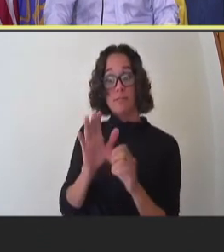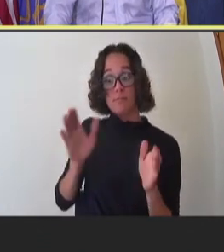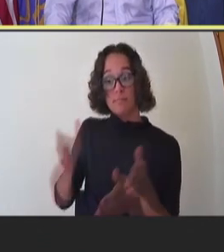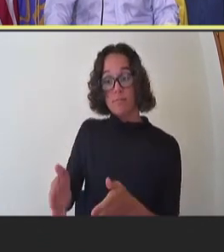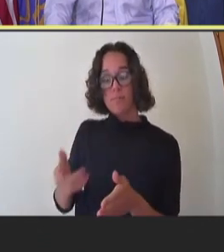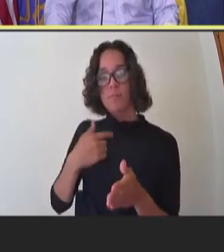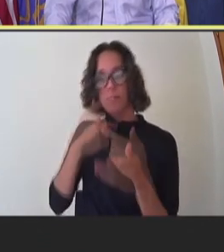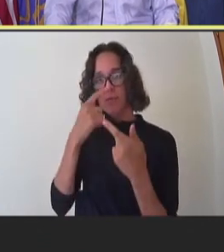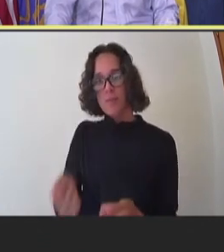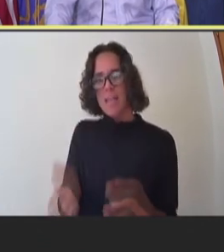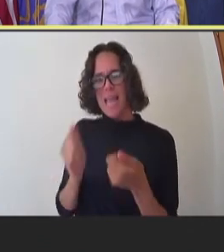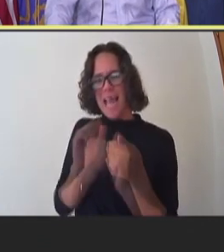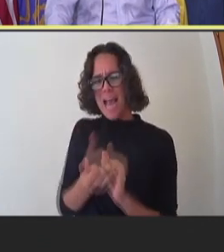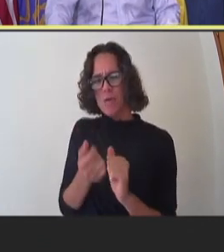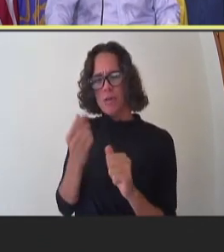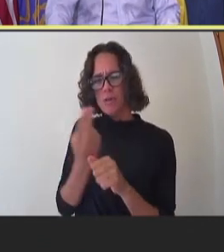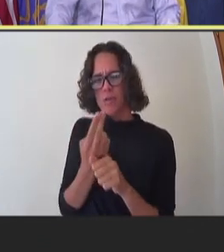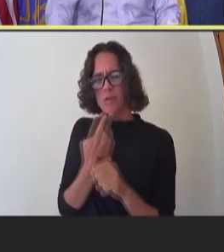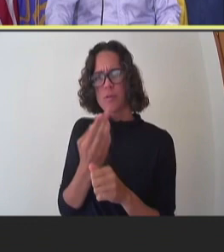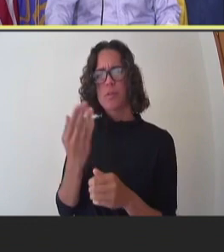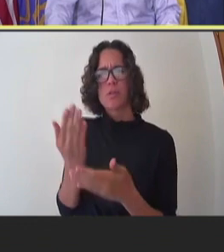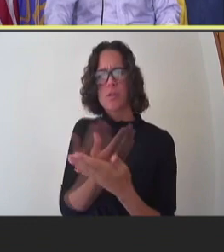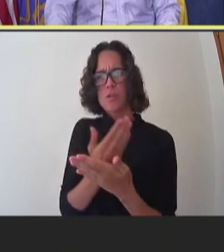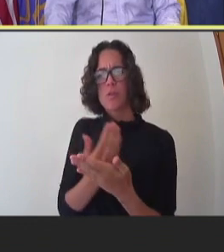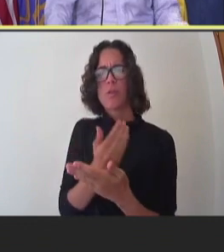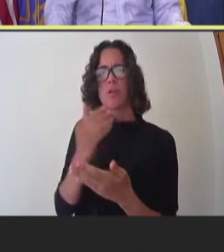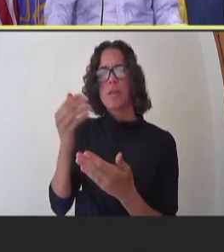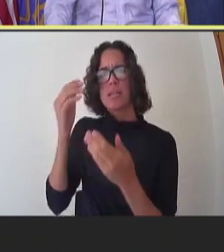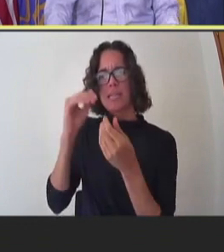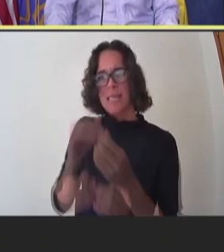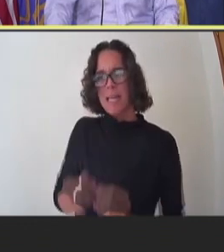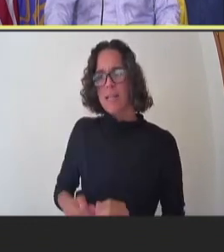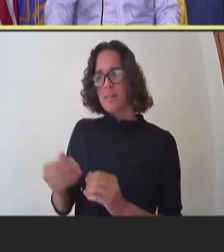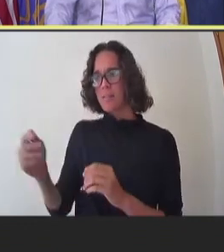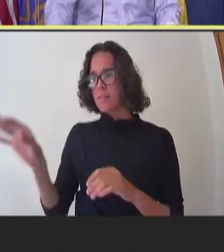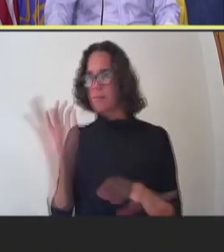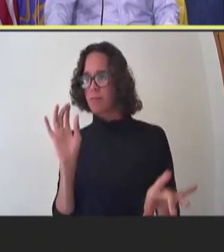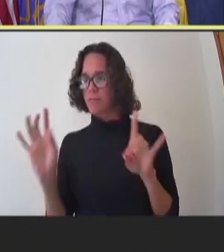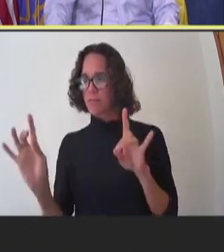data sources to improve our ability to forecast. Starting last year, we worked with the division